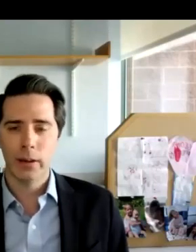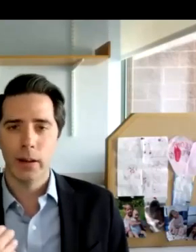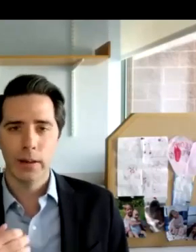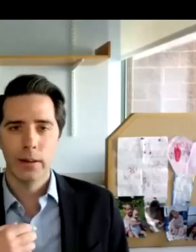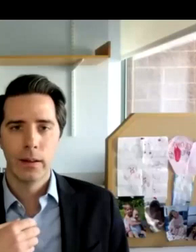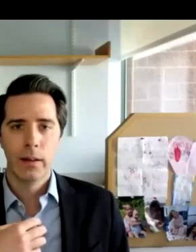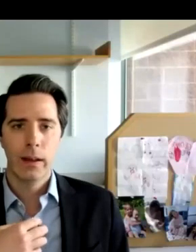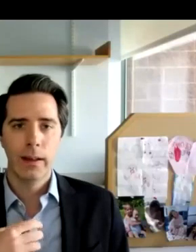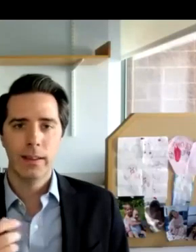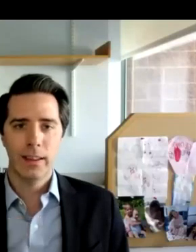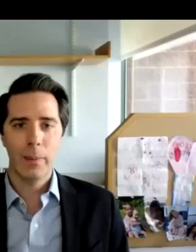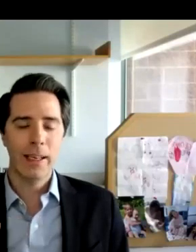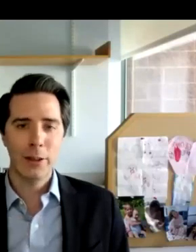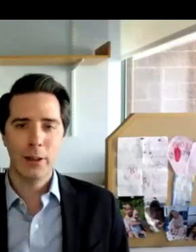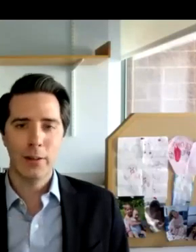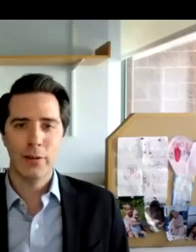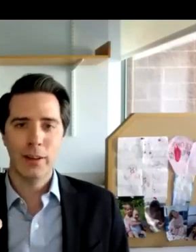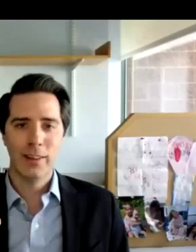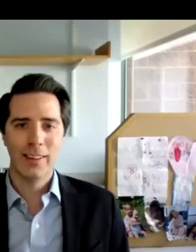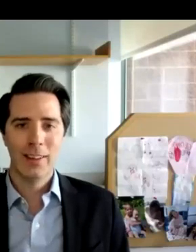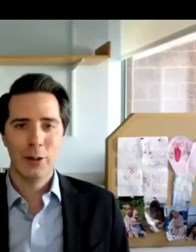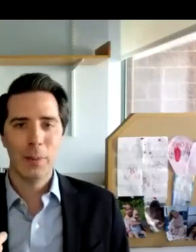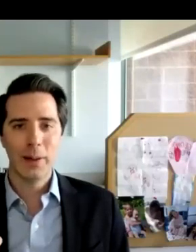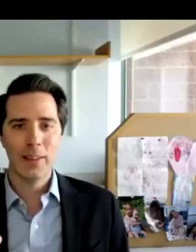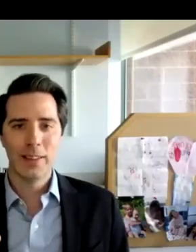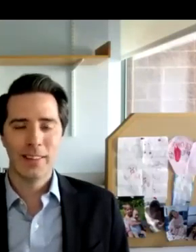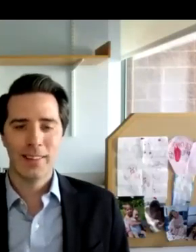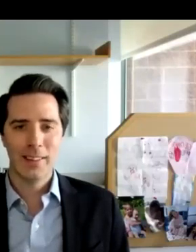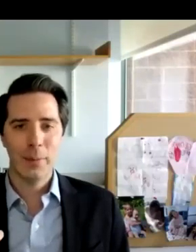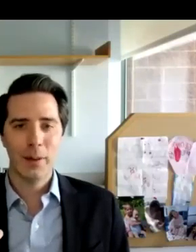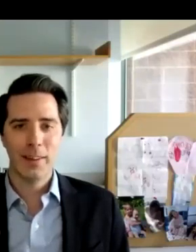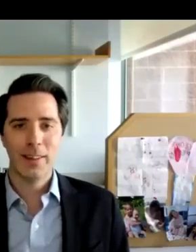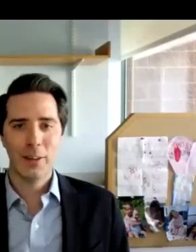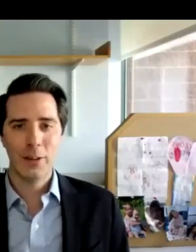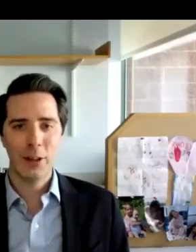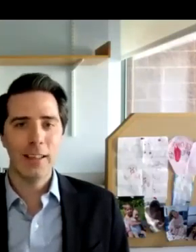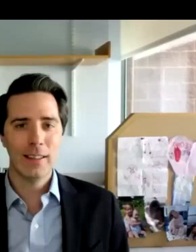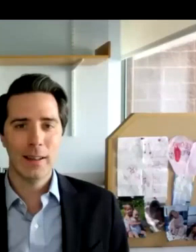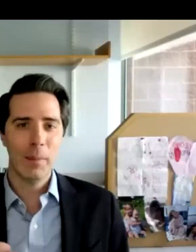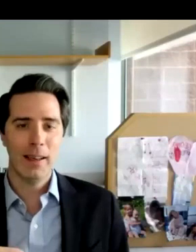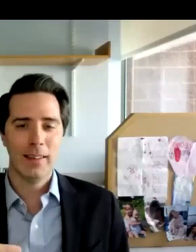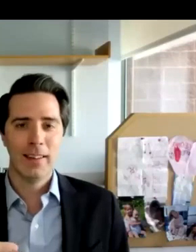hearing loss and it's the combination of